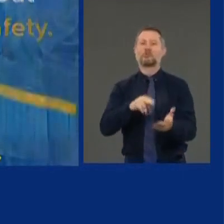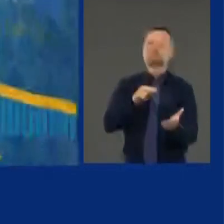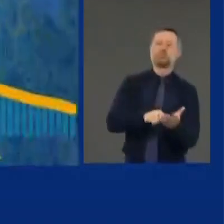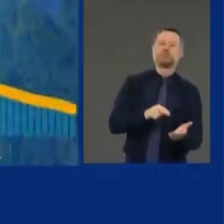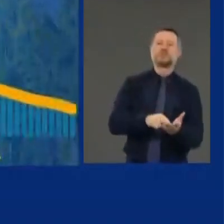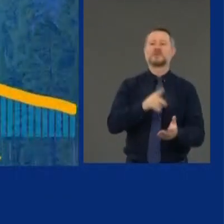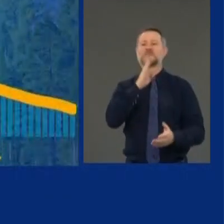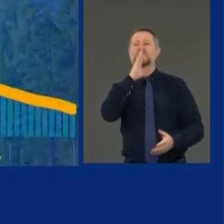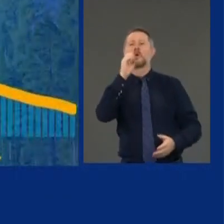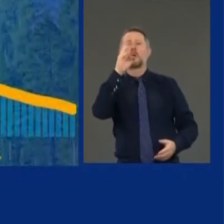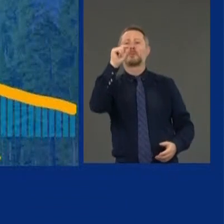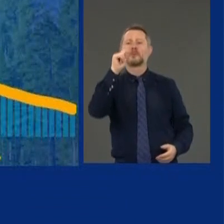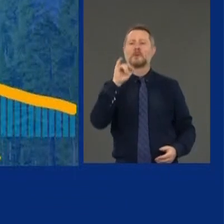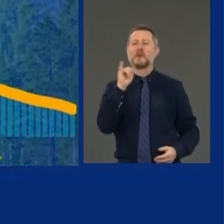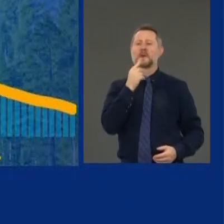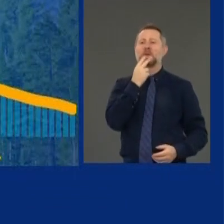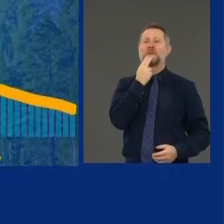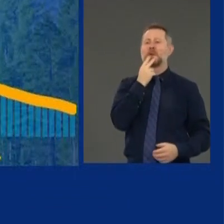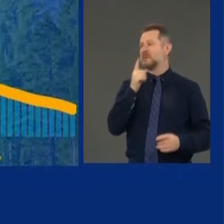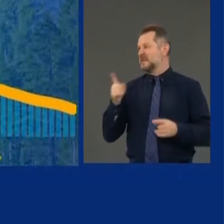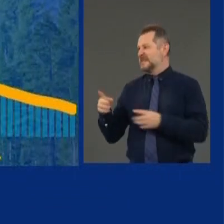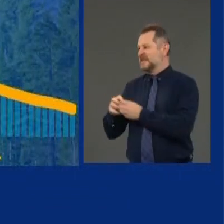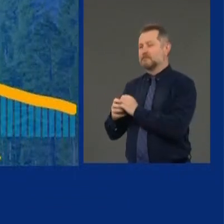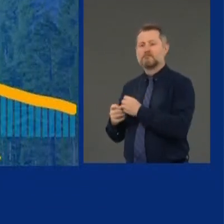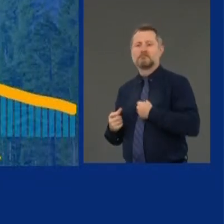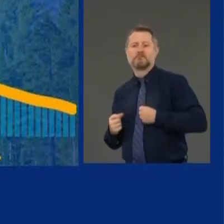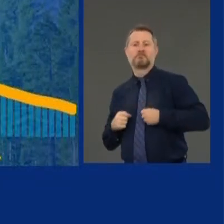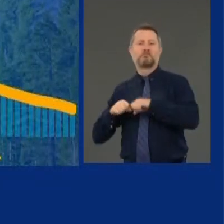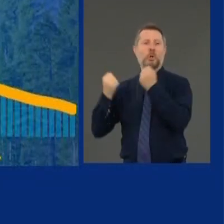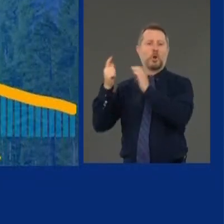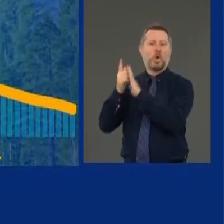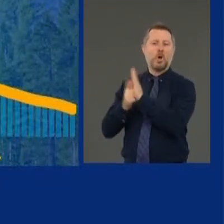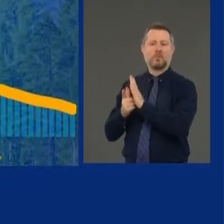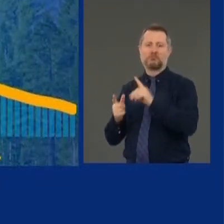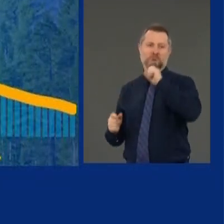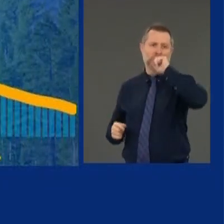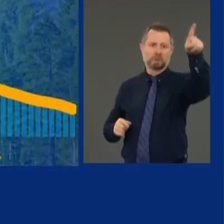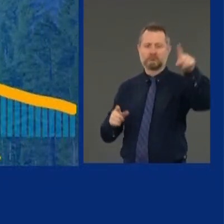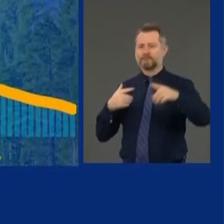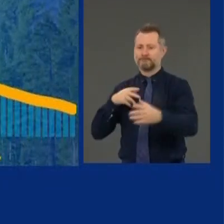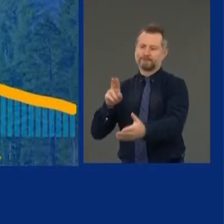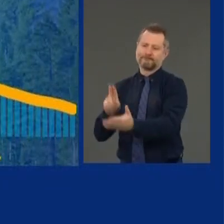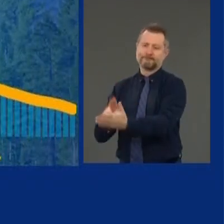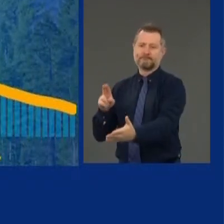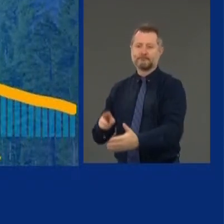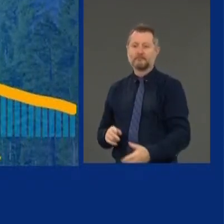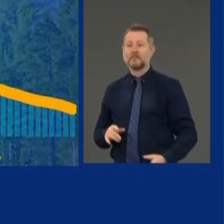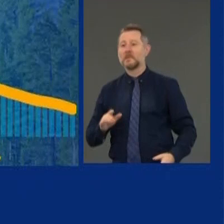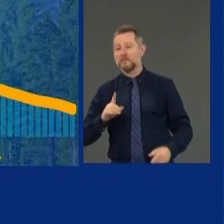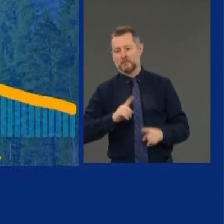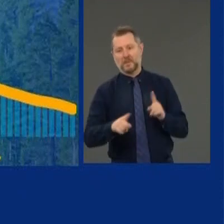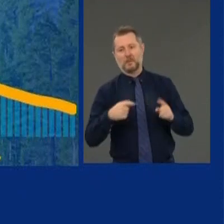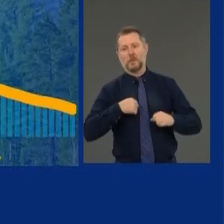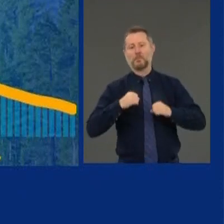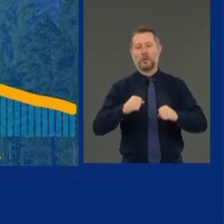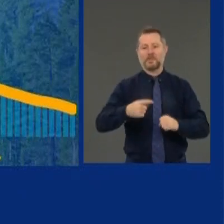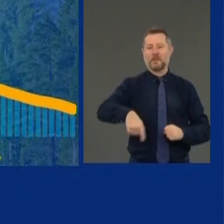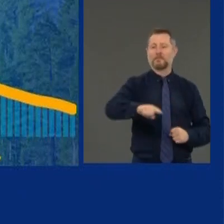CARE WORKERS WHO SPEAK OUT.